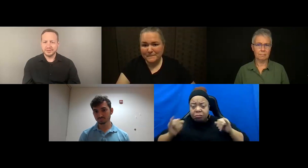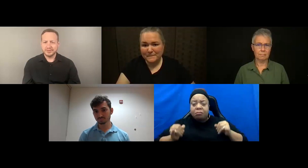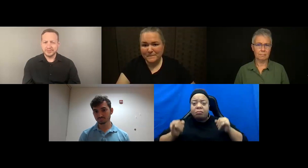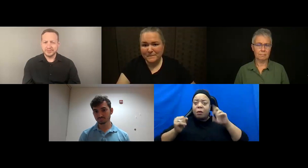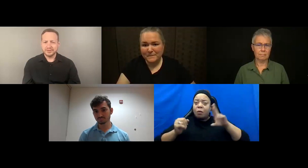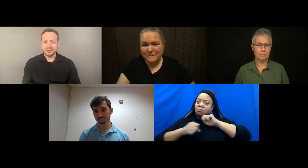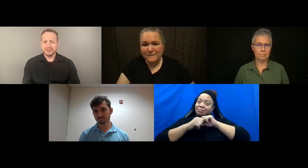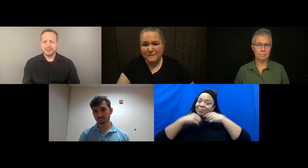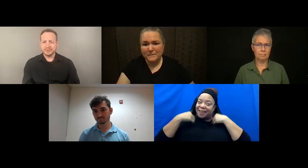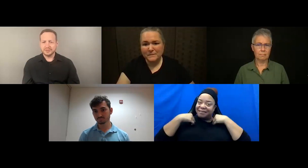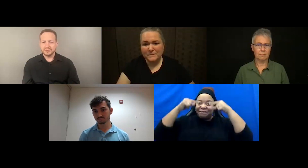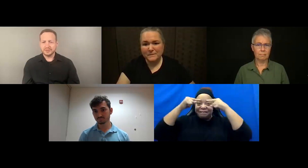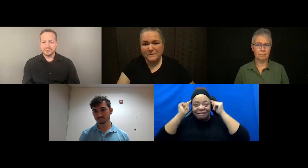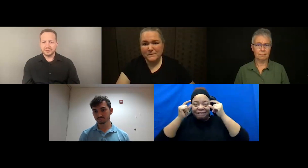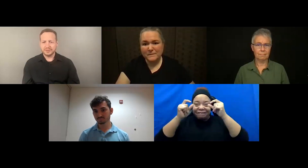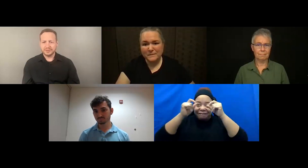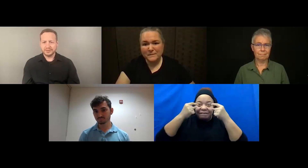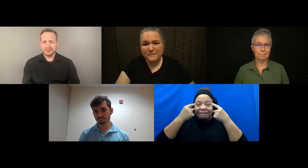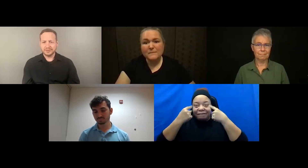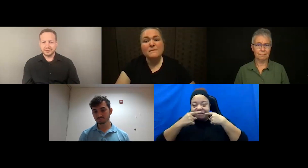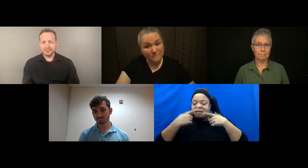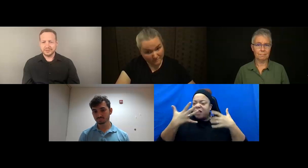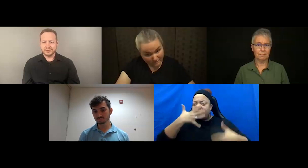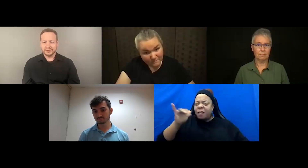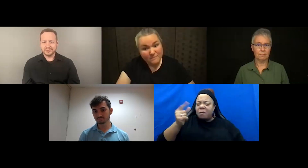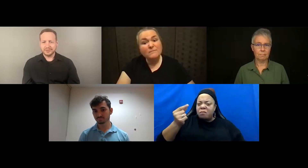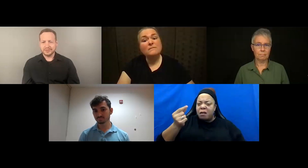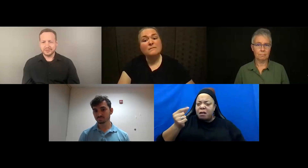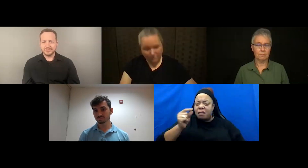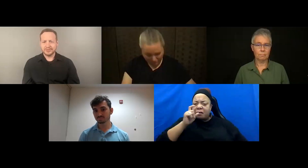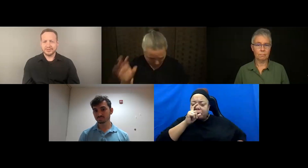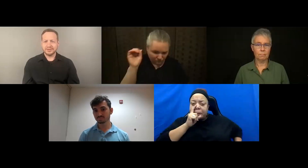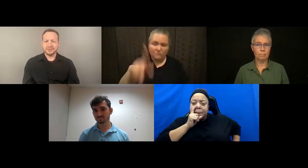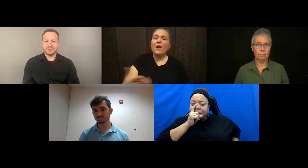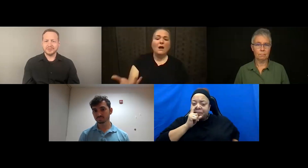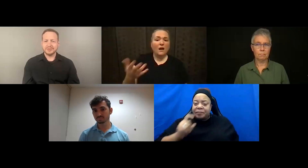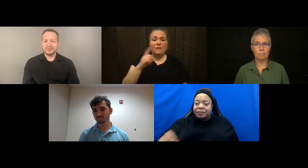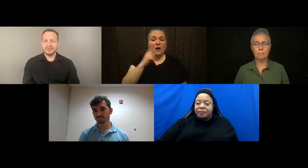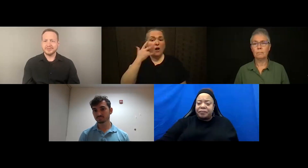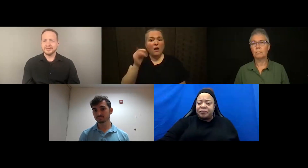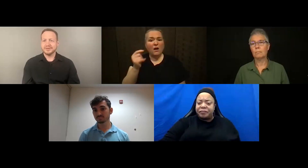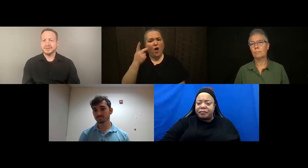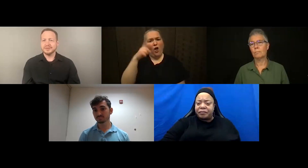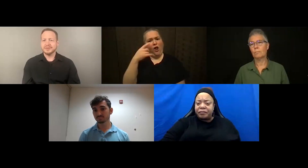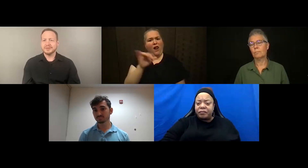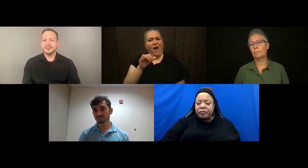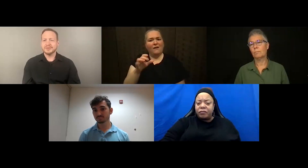as far as their appearance and physical features: having glasses or diverse hairstyles, skin tones... what do they look like?